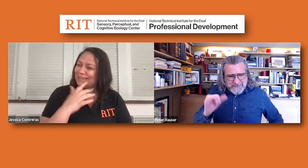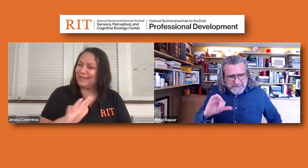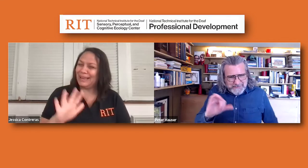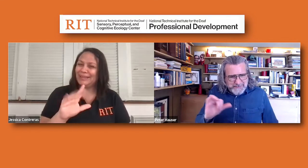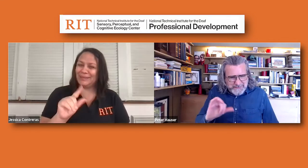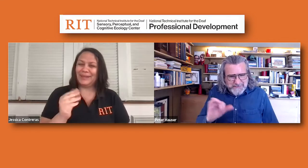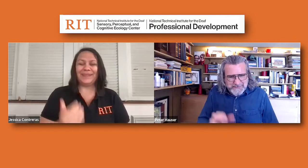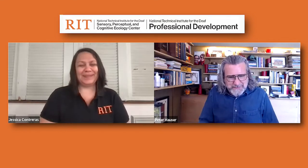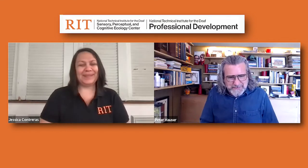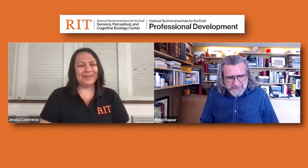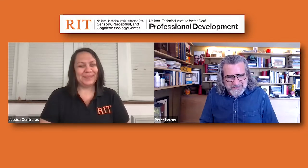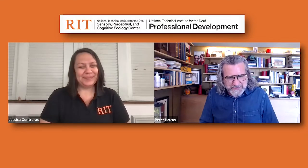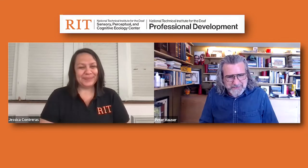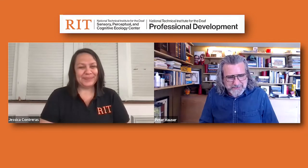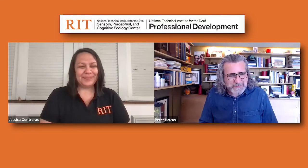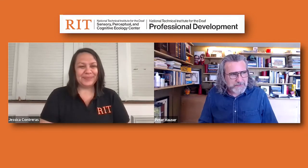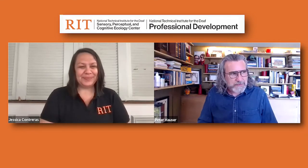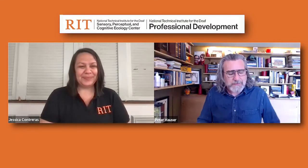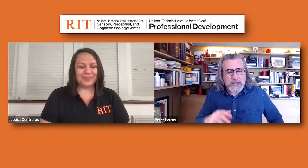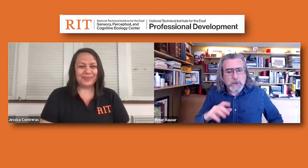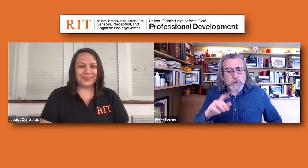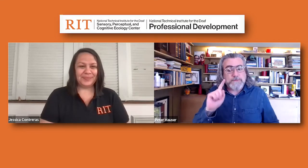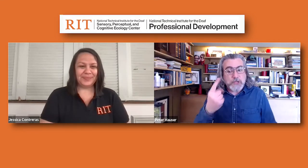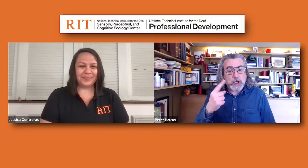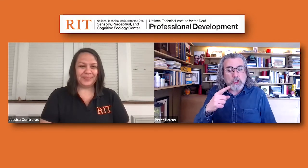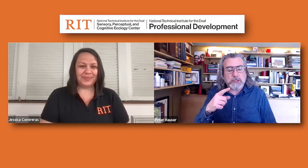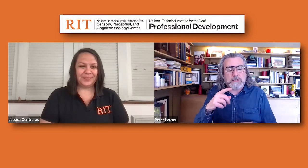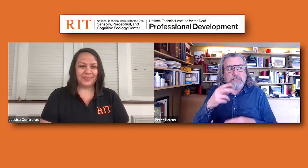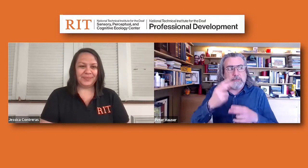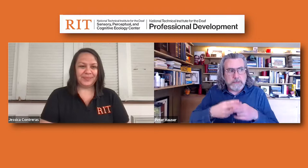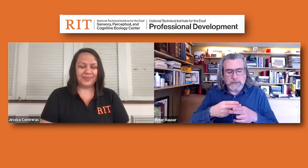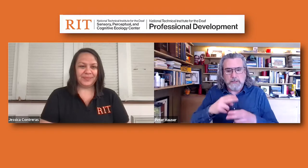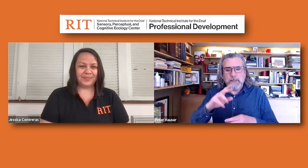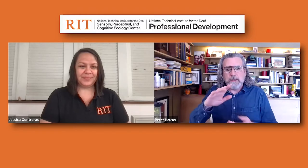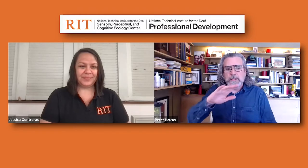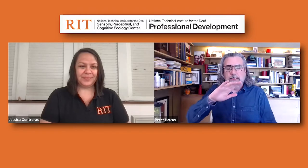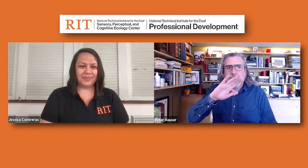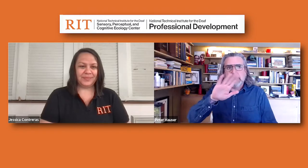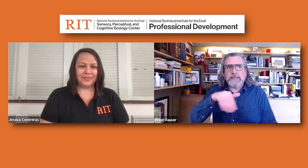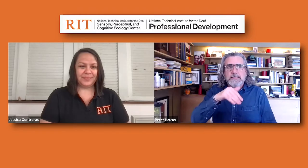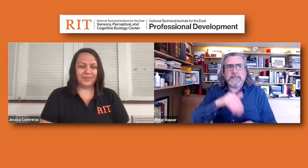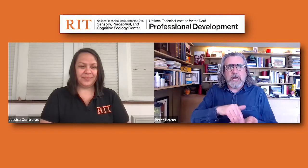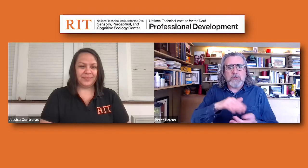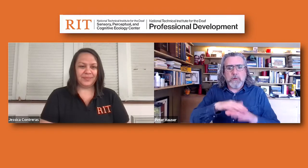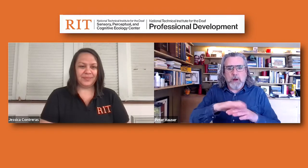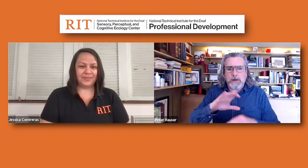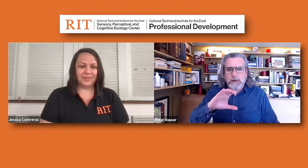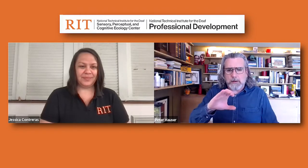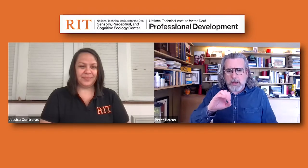Peter: I think so, too. I think around 2015. And it was initially called